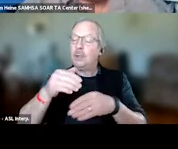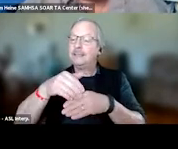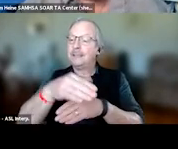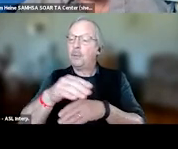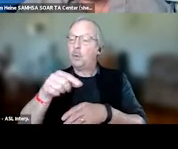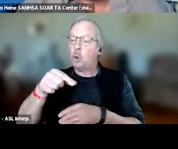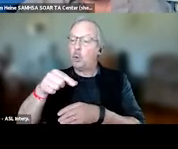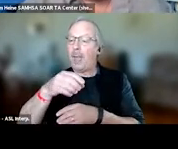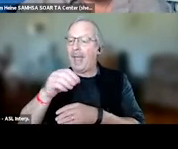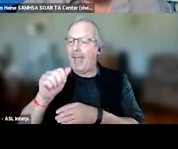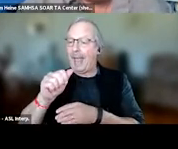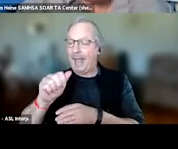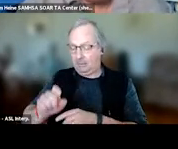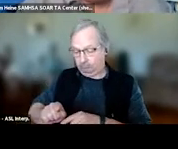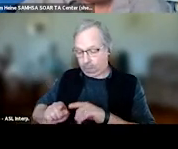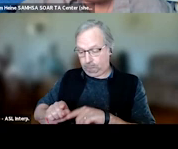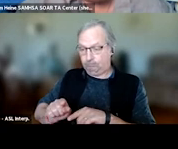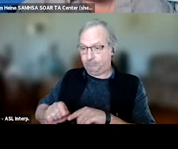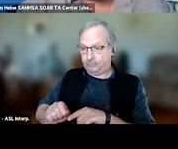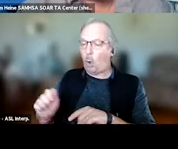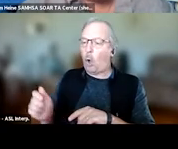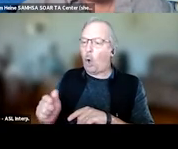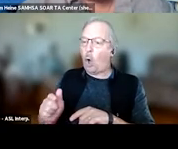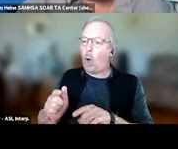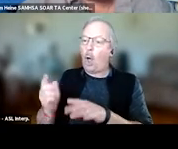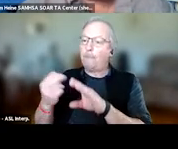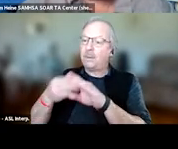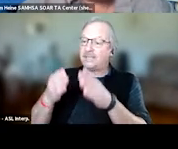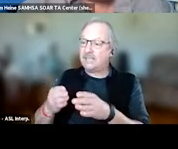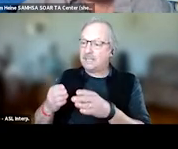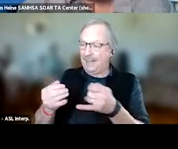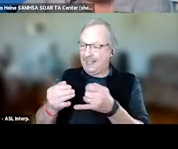All participant lines will be muted and the chat feature is disabled.